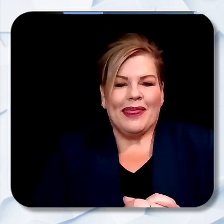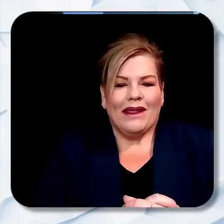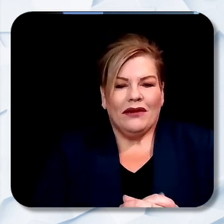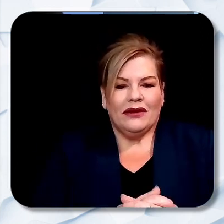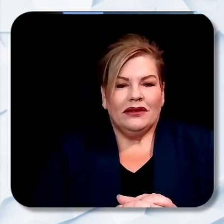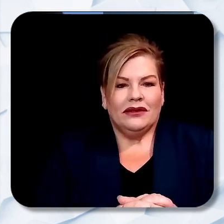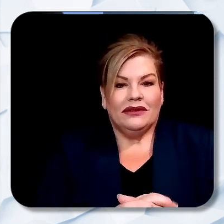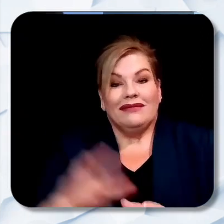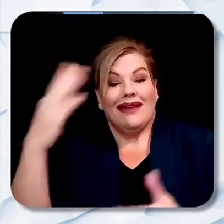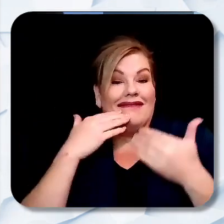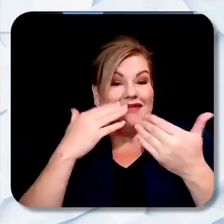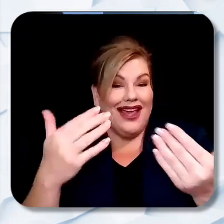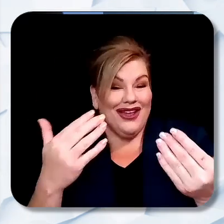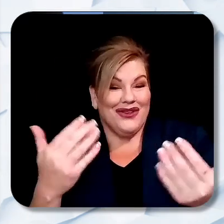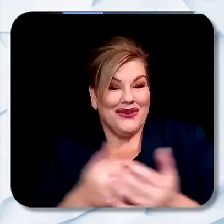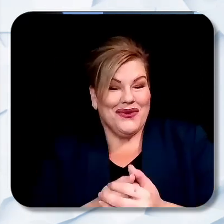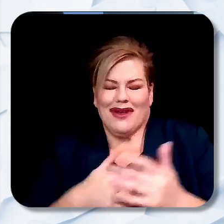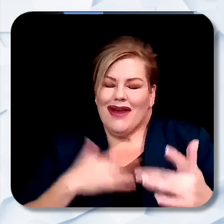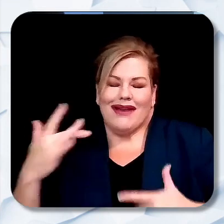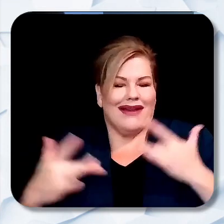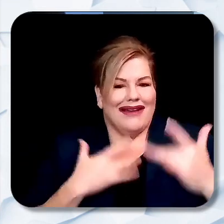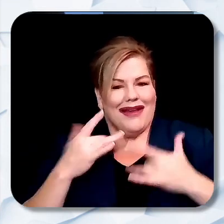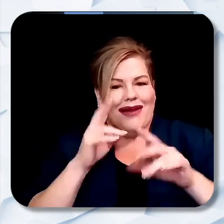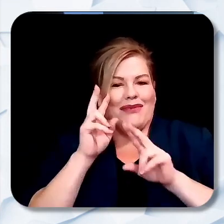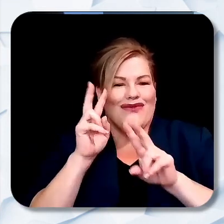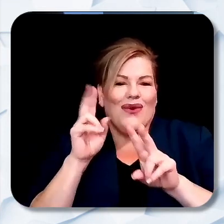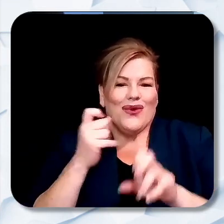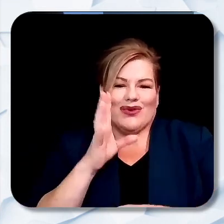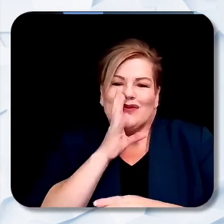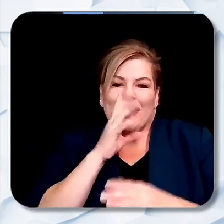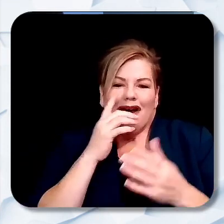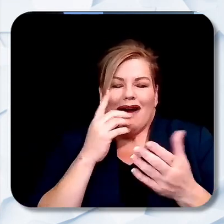Thank you for having me. I'm really excited to talk a little bit more about prevention that was